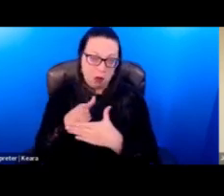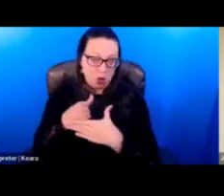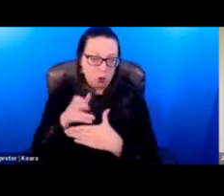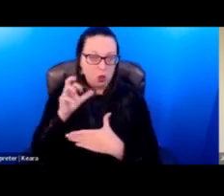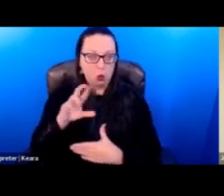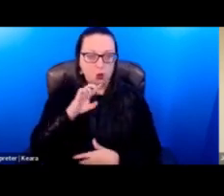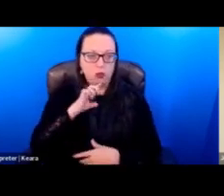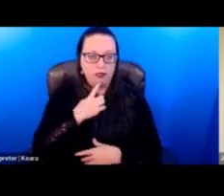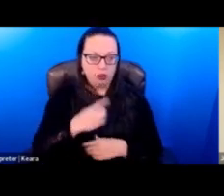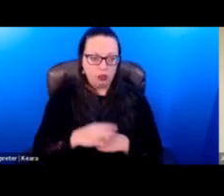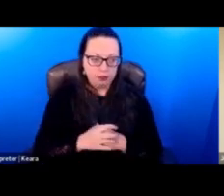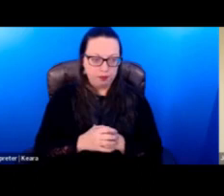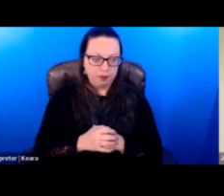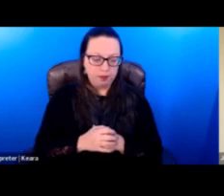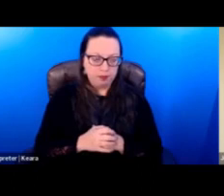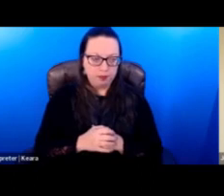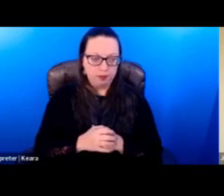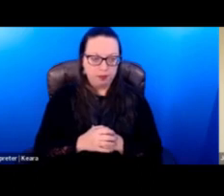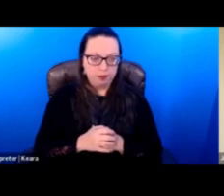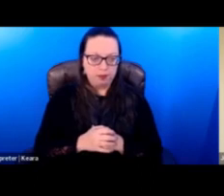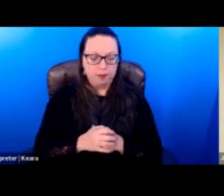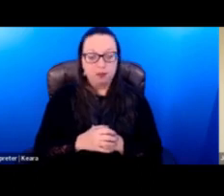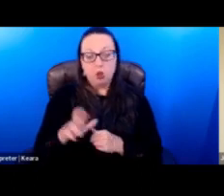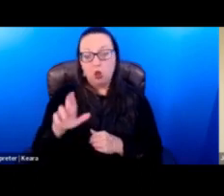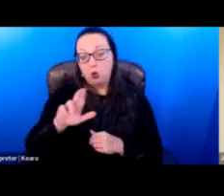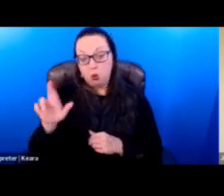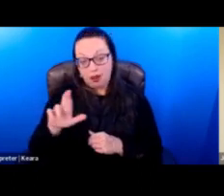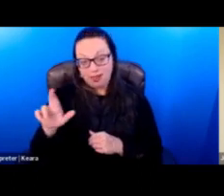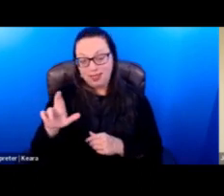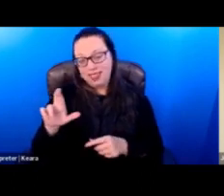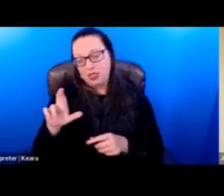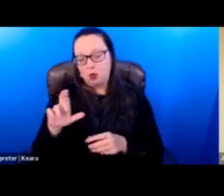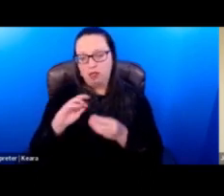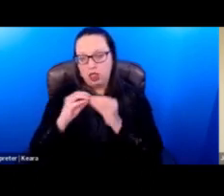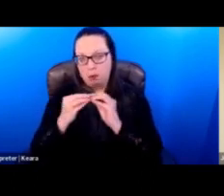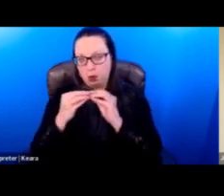On the right is is essentially a statistical calculation that is